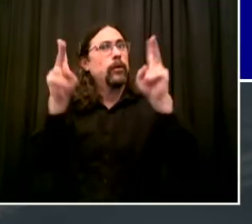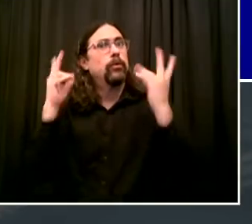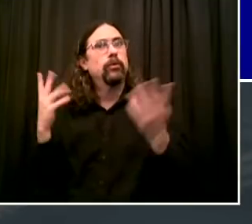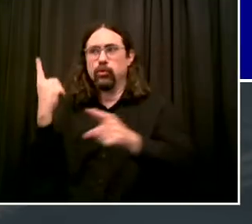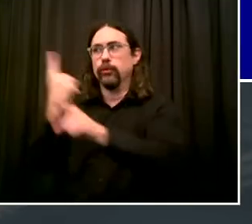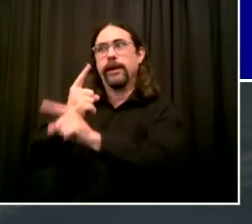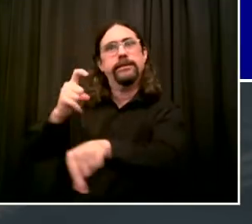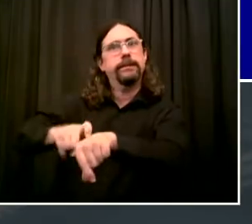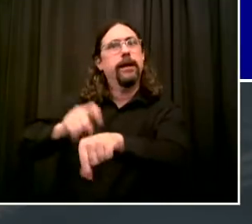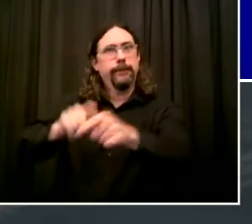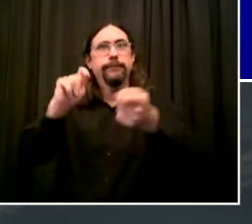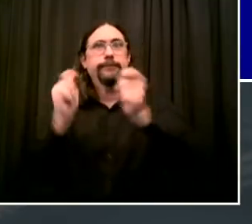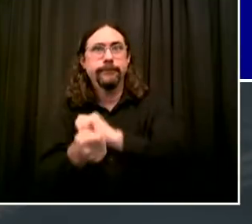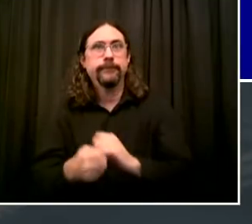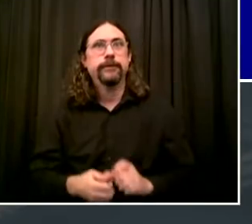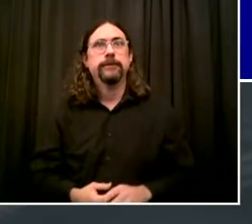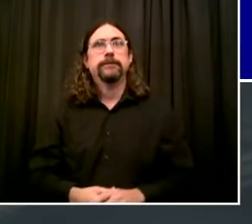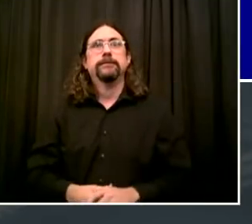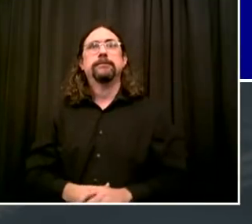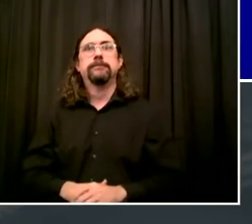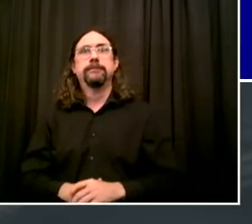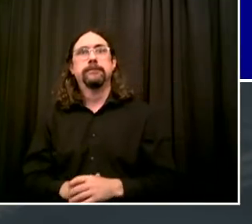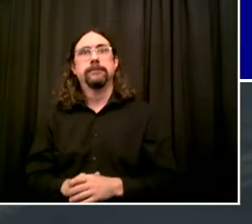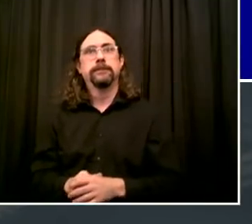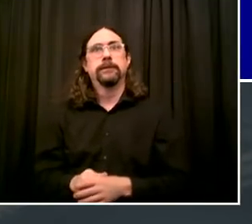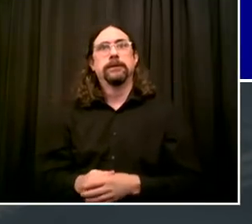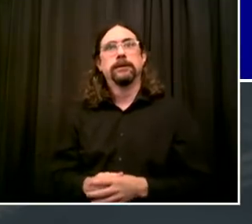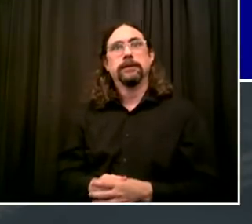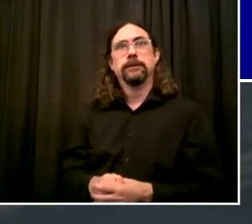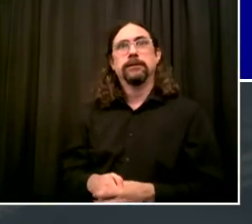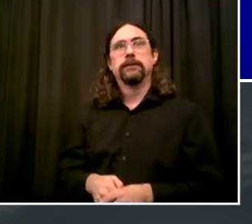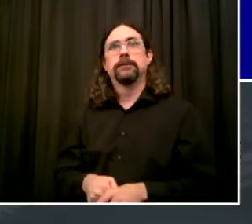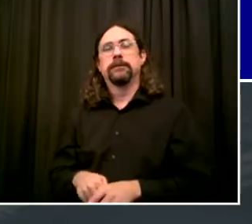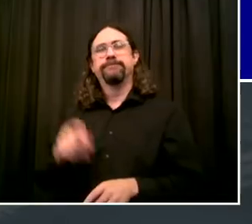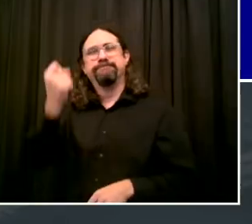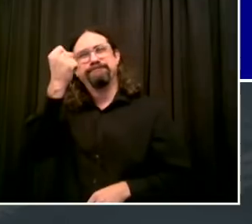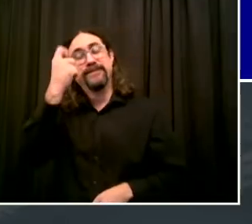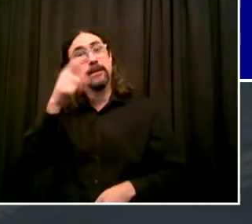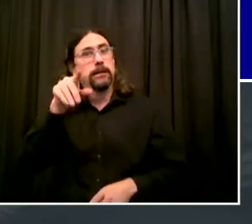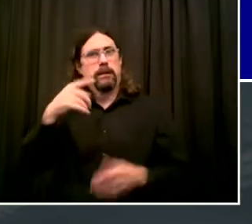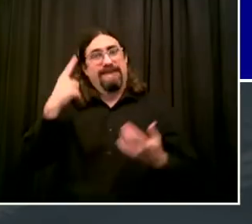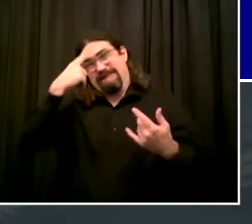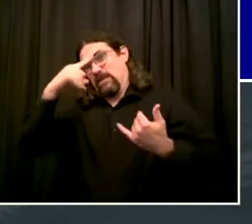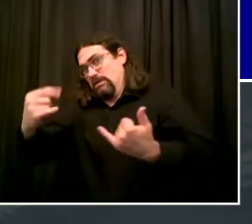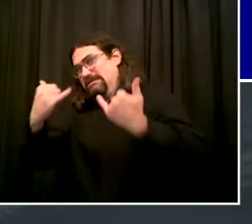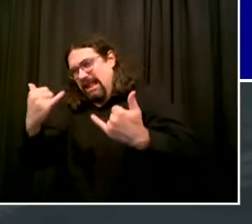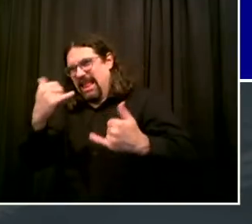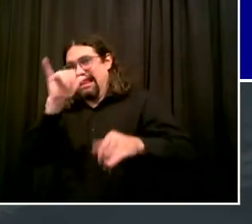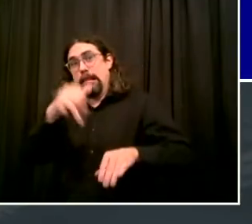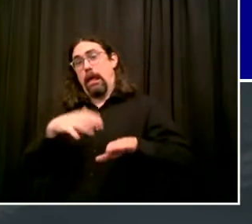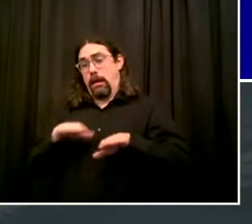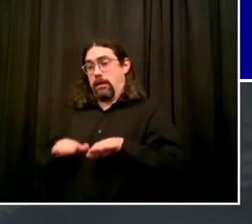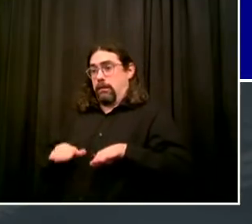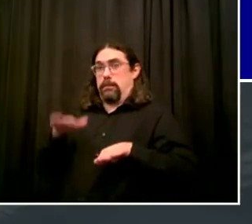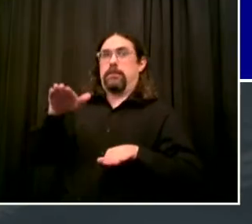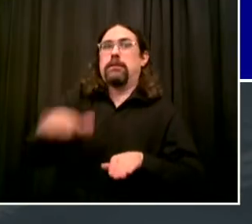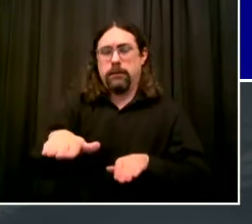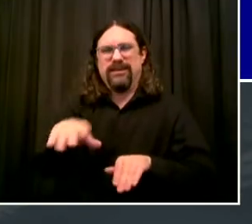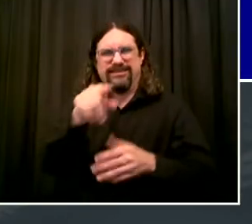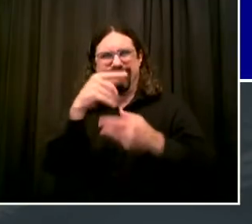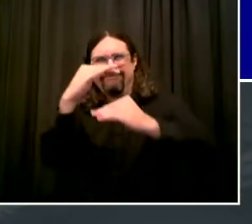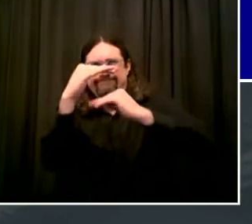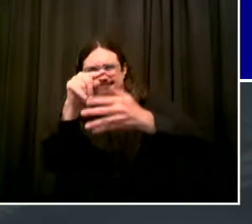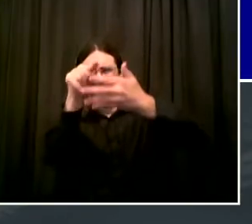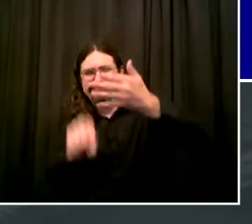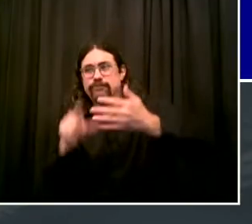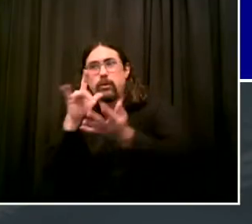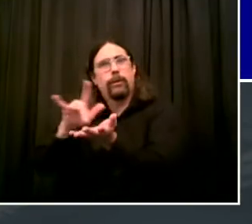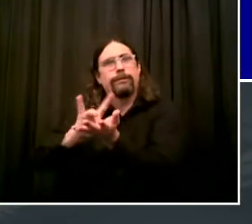NOW, THERE IS A LOT TO DO.